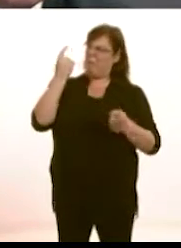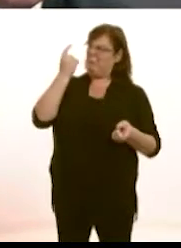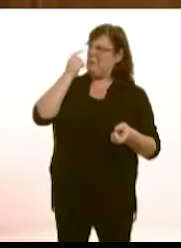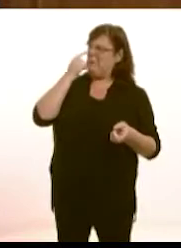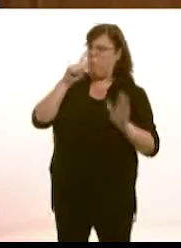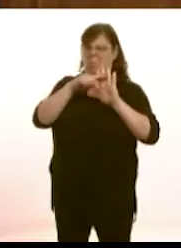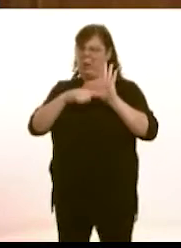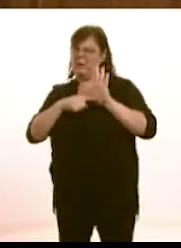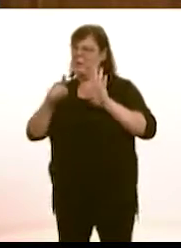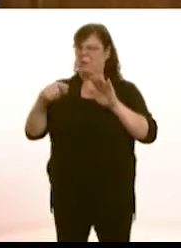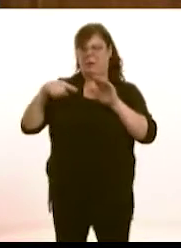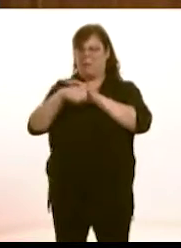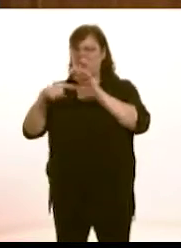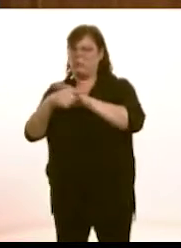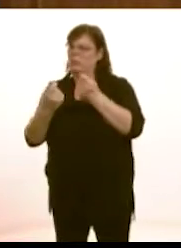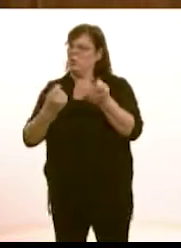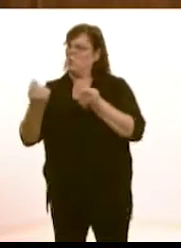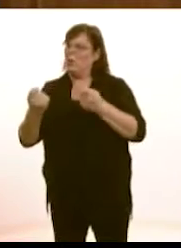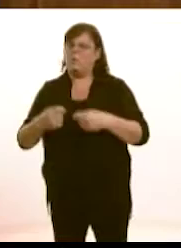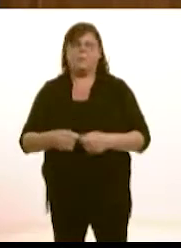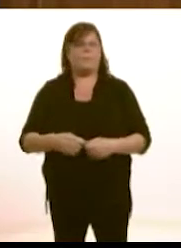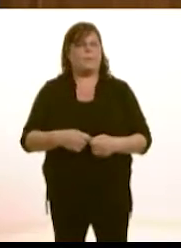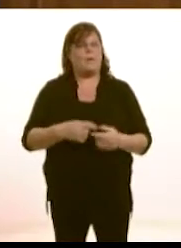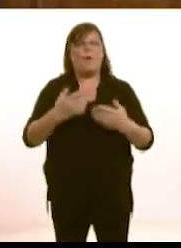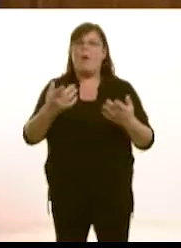Carwyn Jones: Well, I see now the leader of UKIP is quick to defend the Tories.